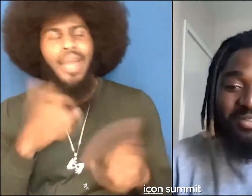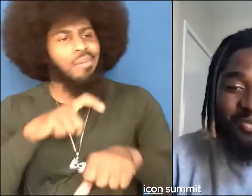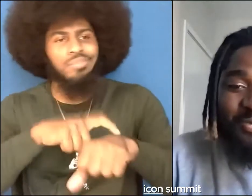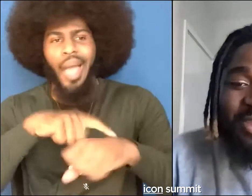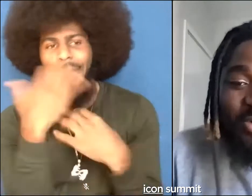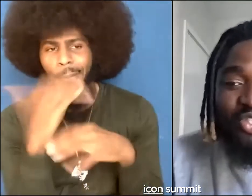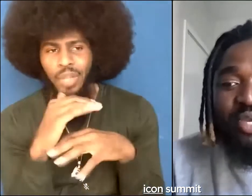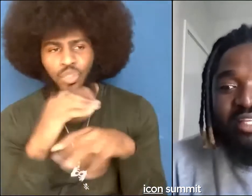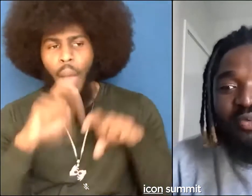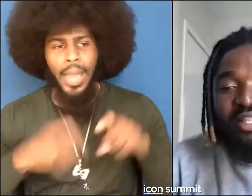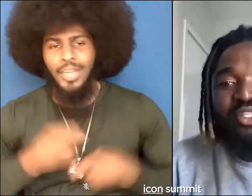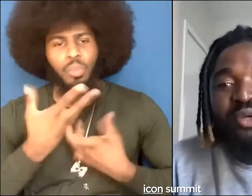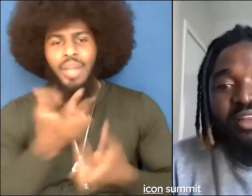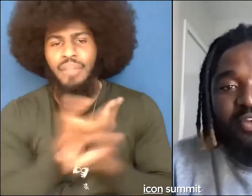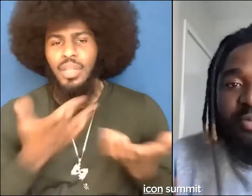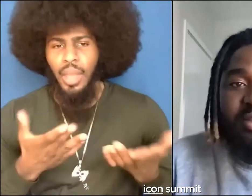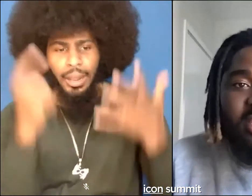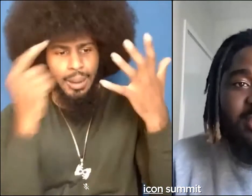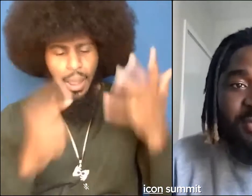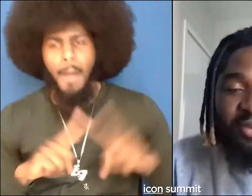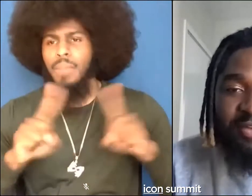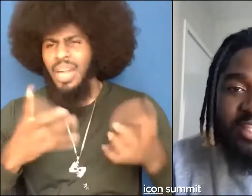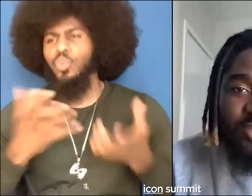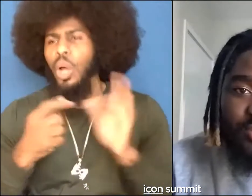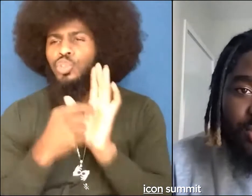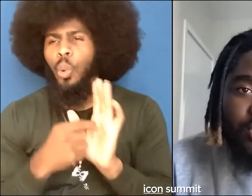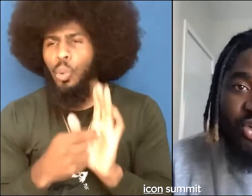for me to also showcase the work that we're doing and for me to invite you to also look